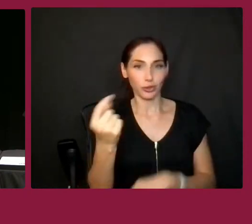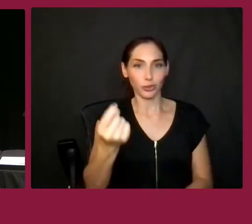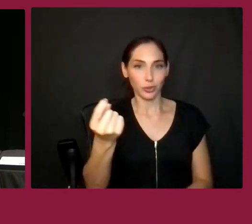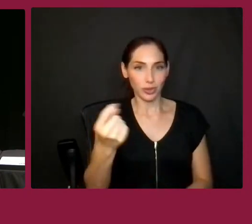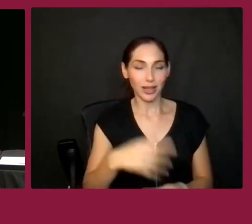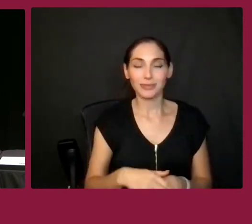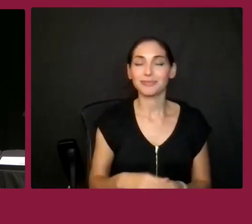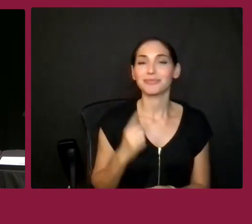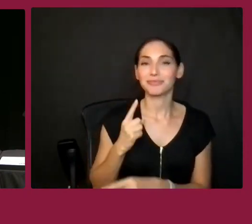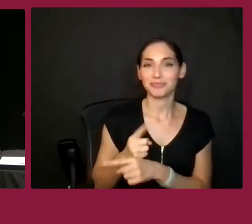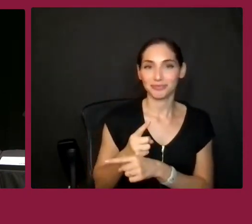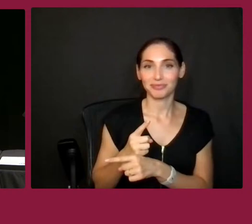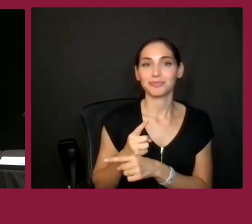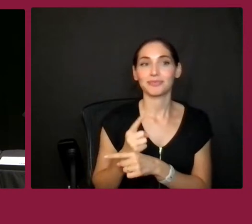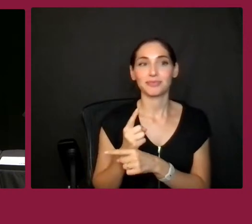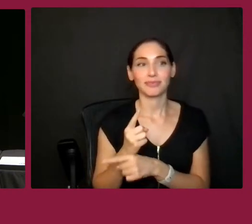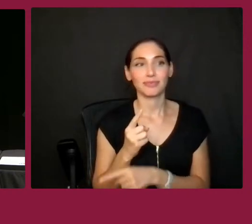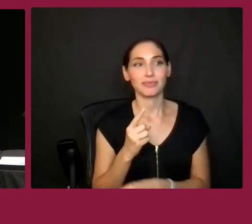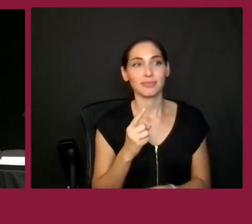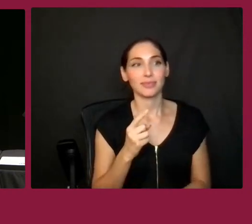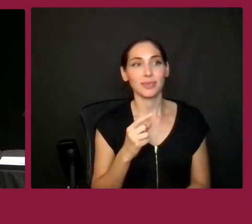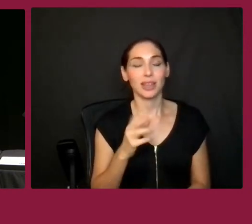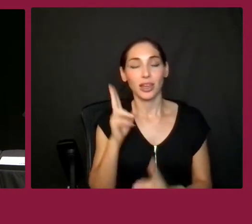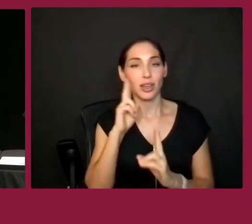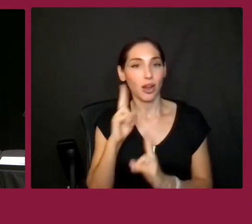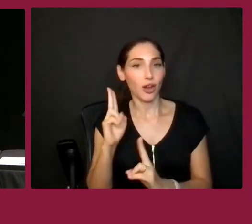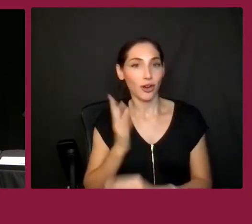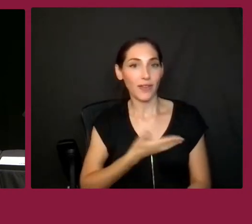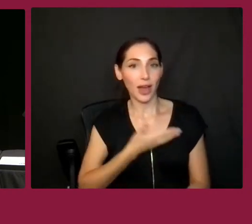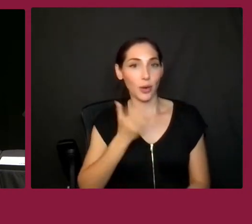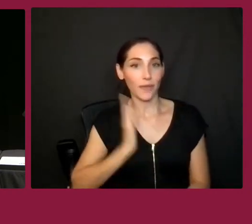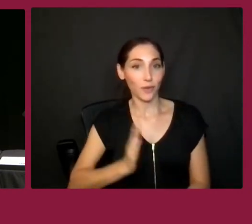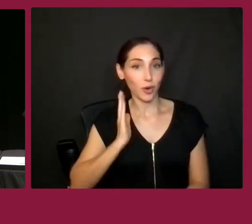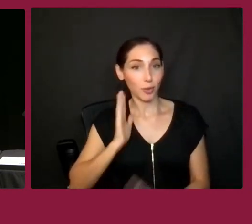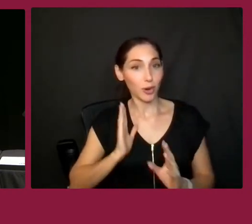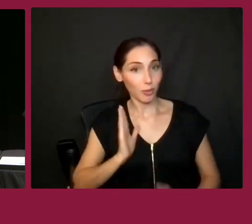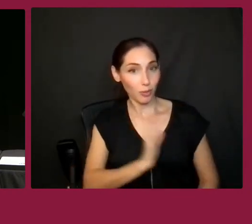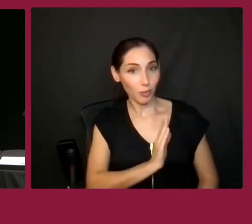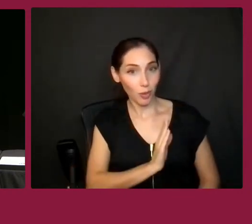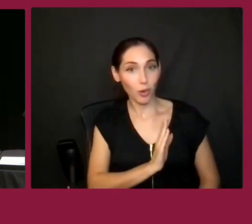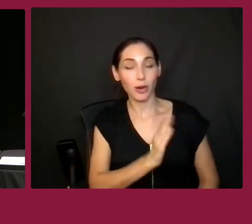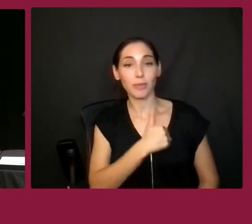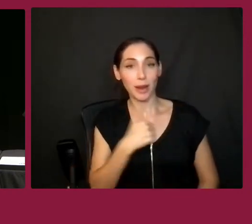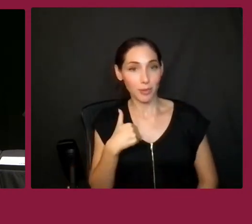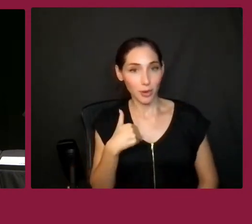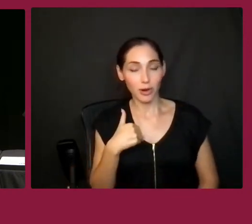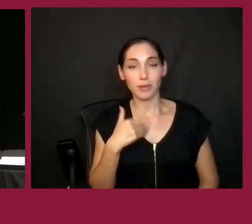Um, and in honor of our former board member, Mr. Lew Stults,